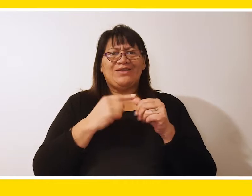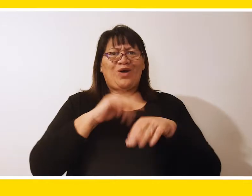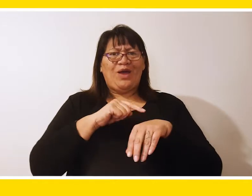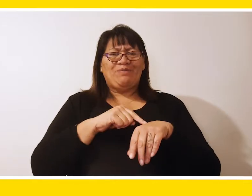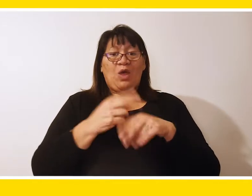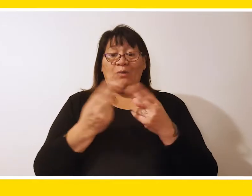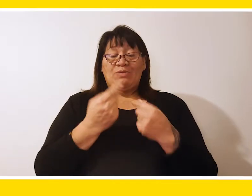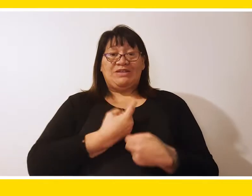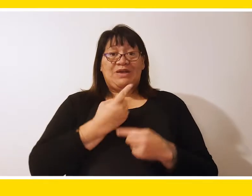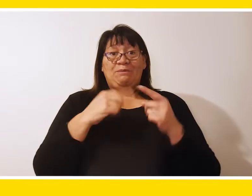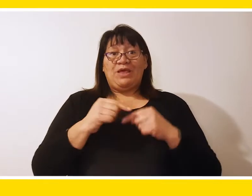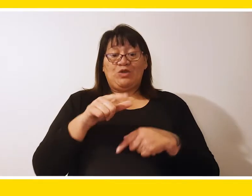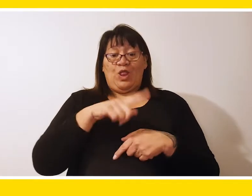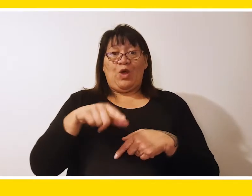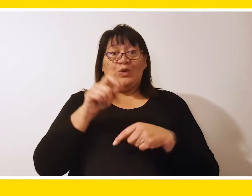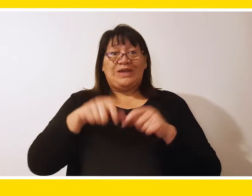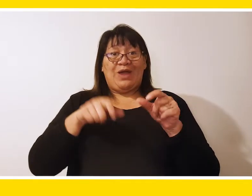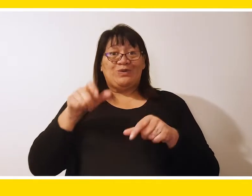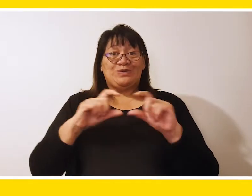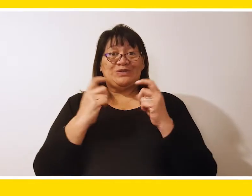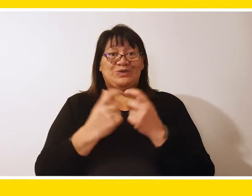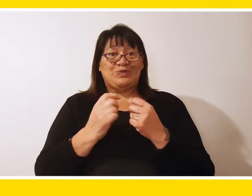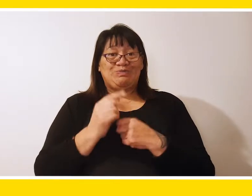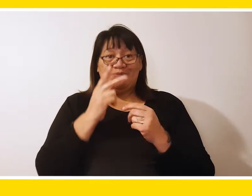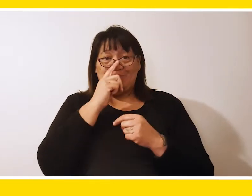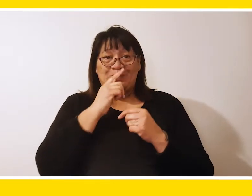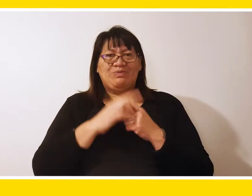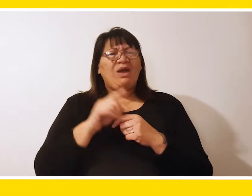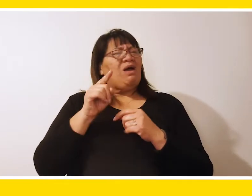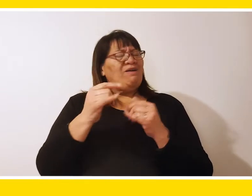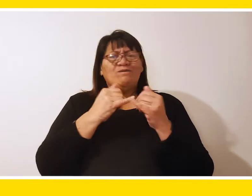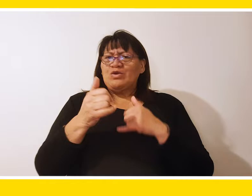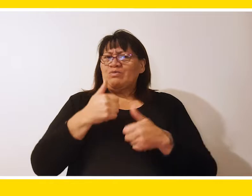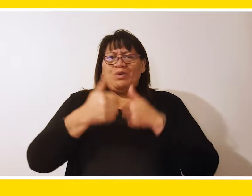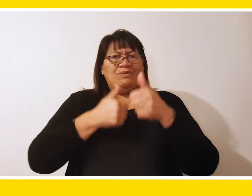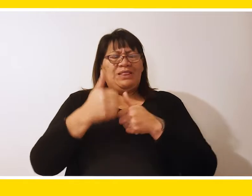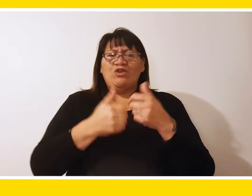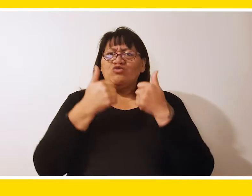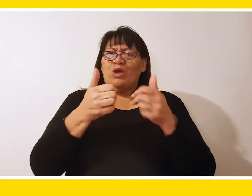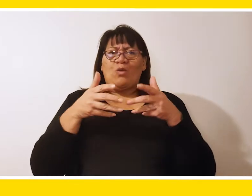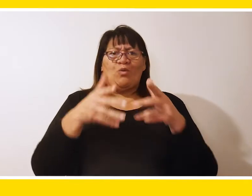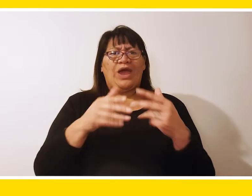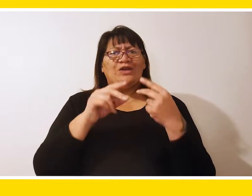and local Councillors on questions raised by the audience. These are proving a great way to talk to people